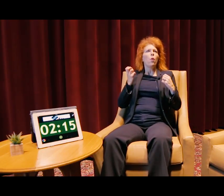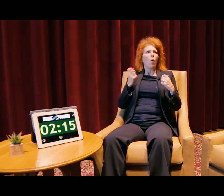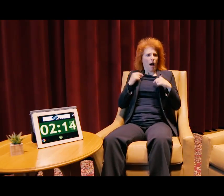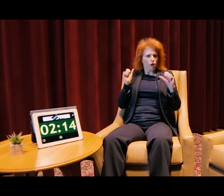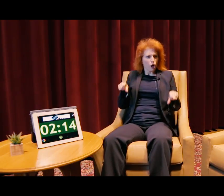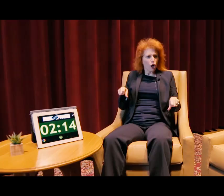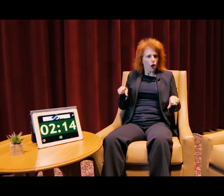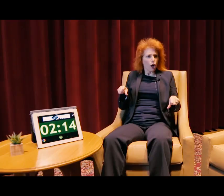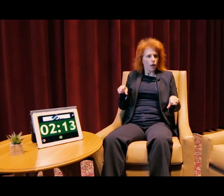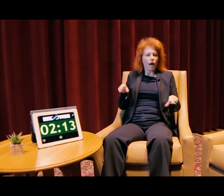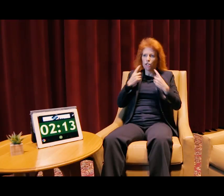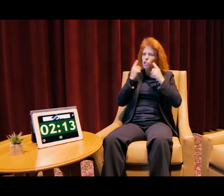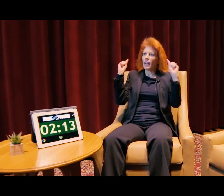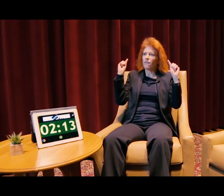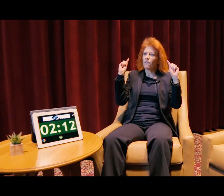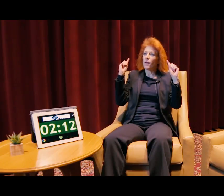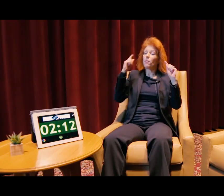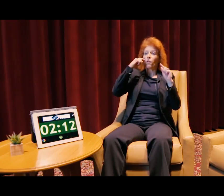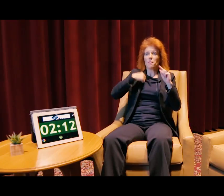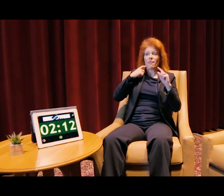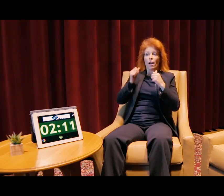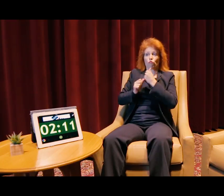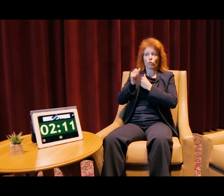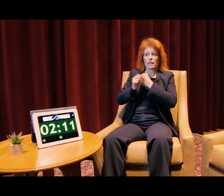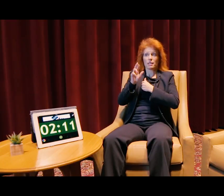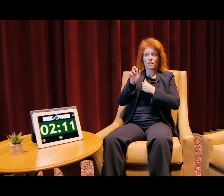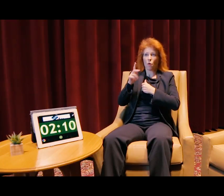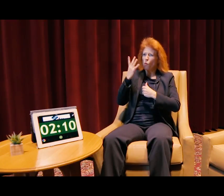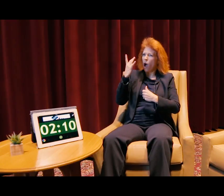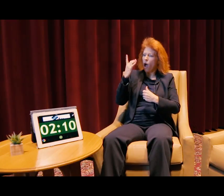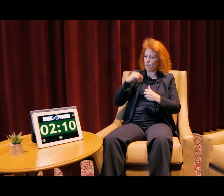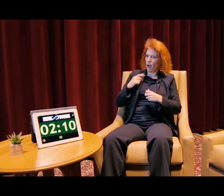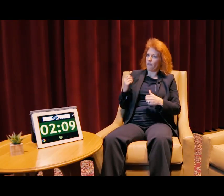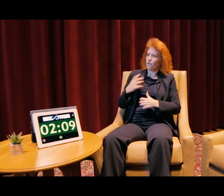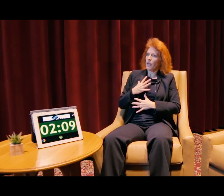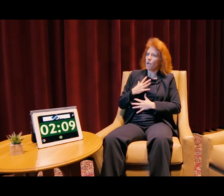what I could achieve. That to me is a risk just because my fear was so great,